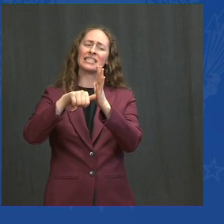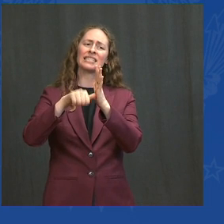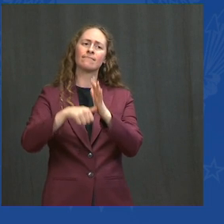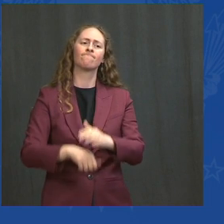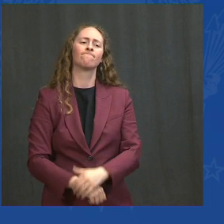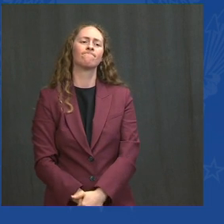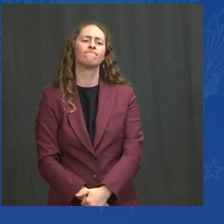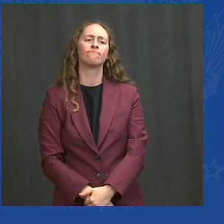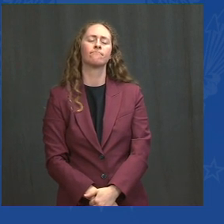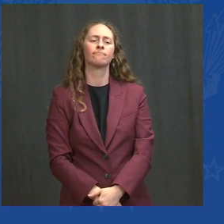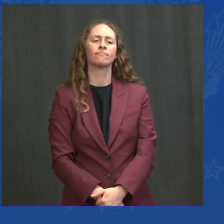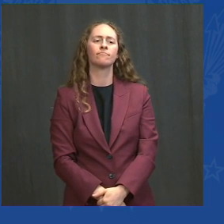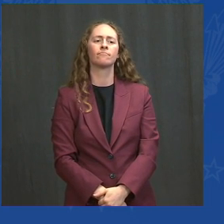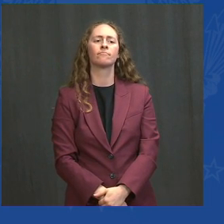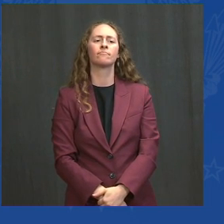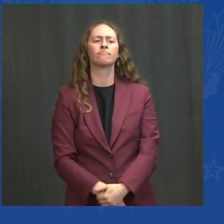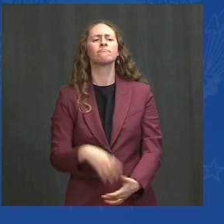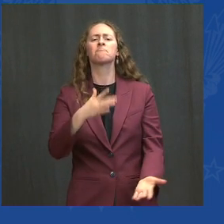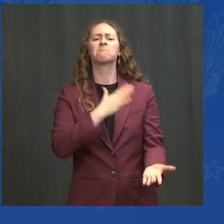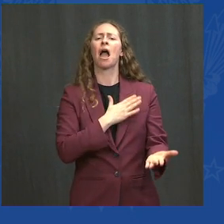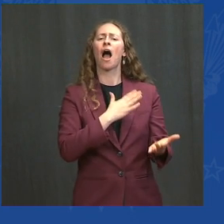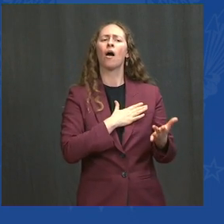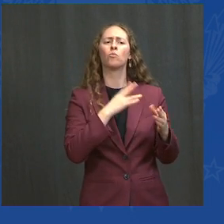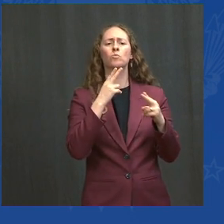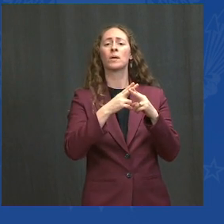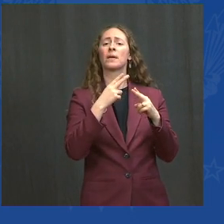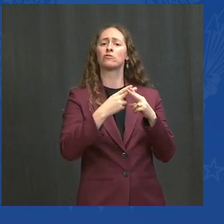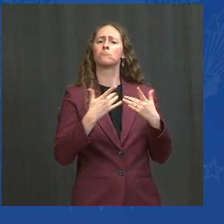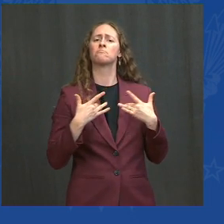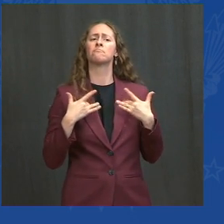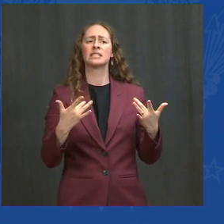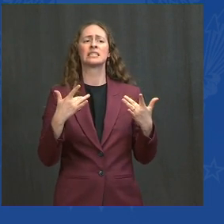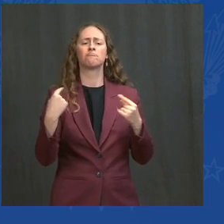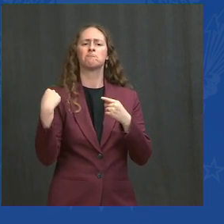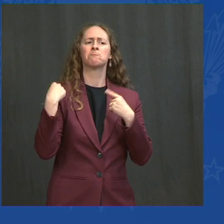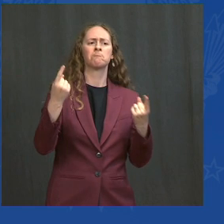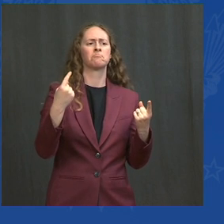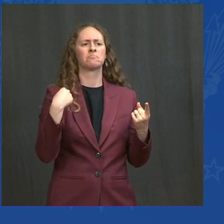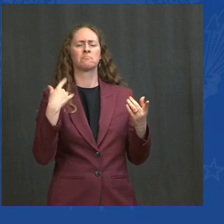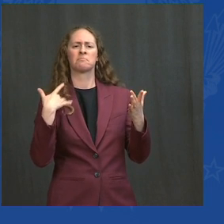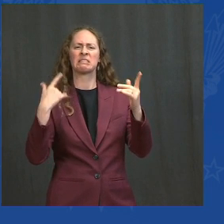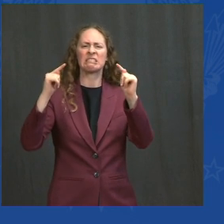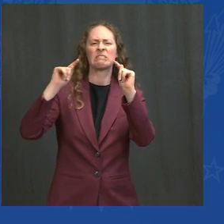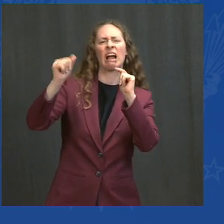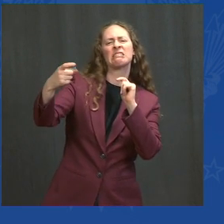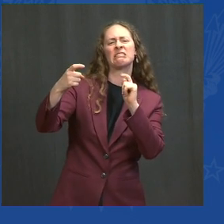of being someone who's out there trying to just out-tax people. But here's the deal, folks: